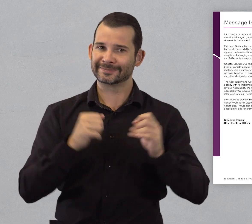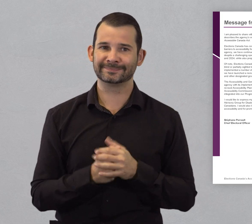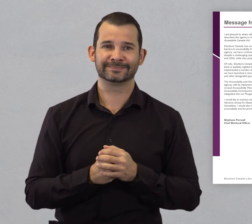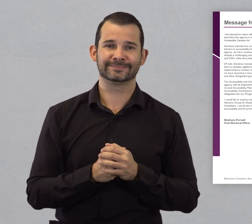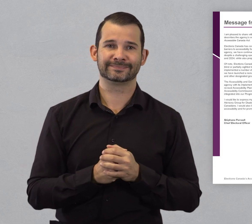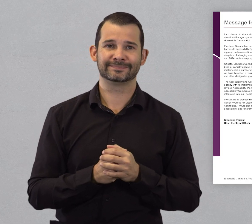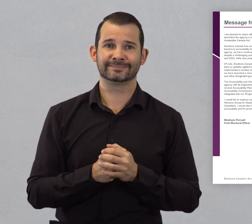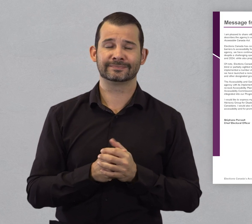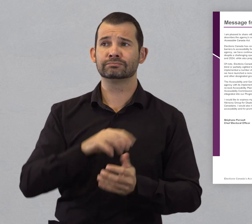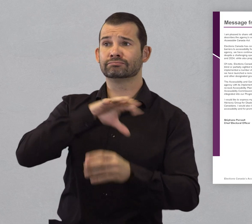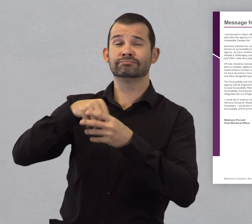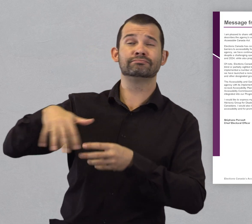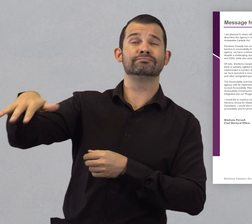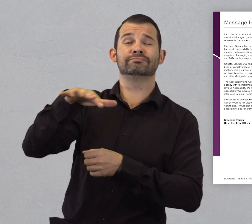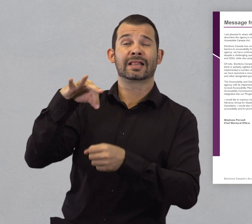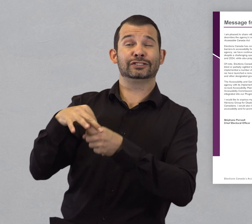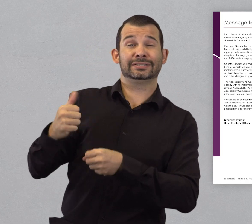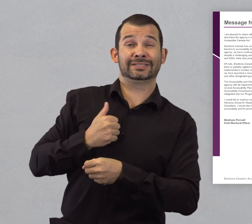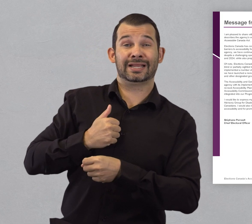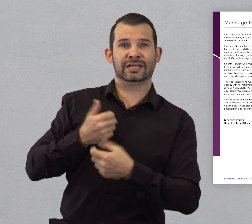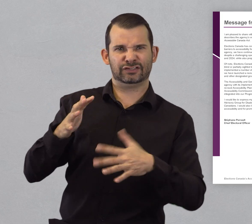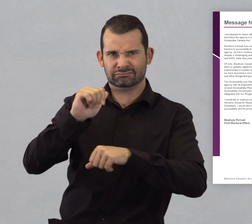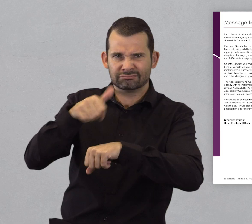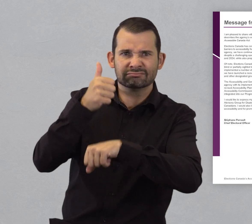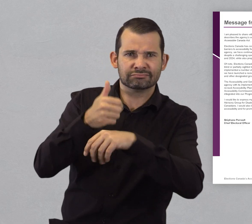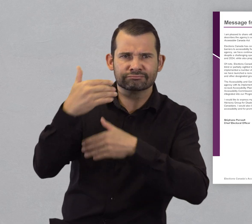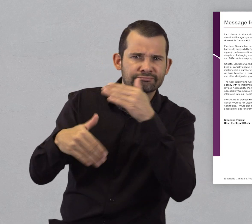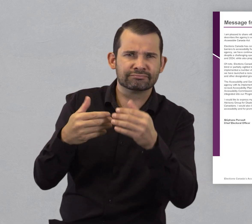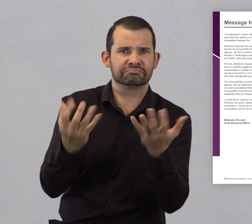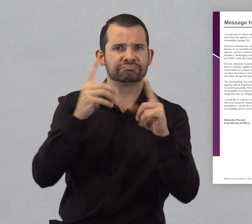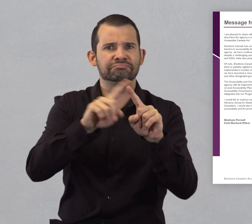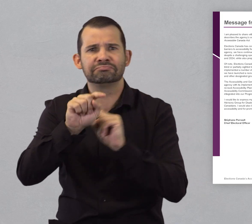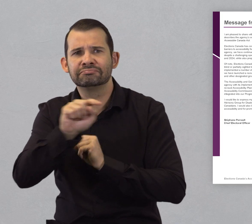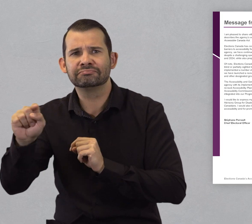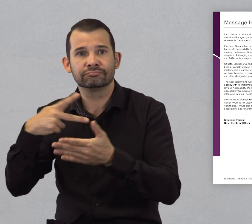Within Elections Canada, we have implemented a number of initiatives aimed at improving